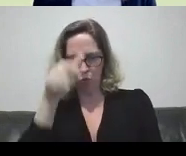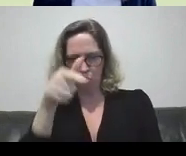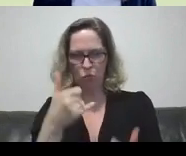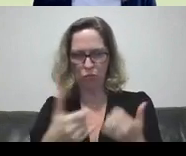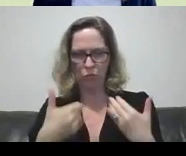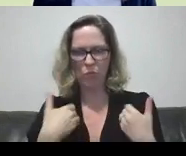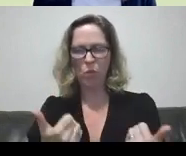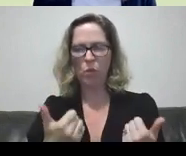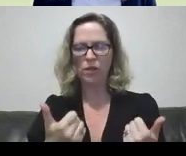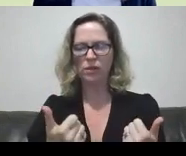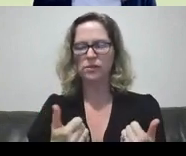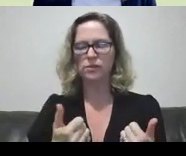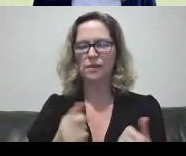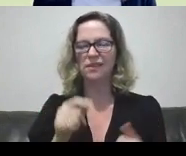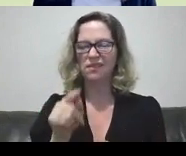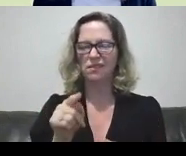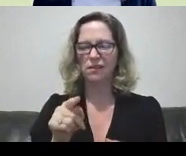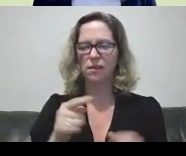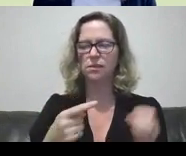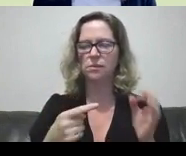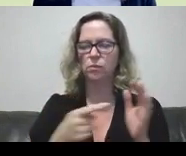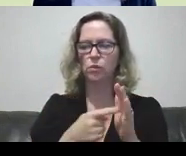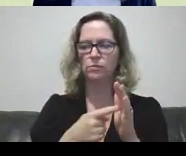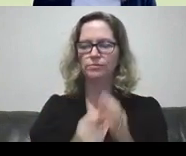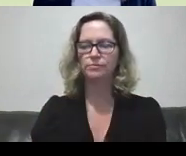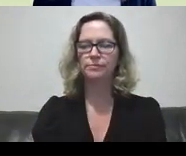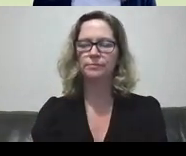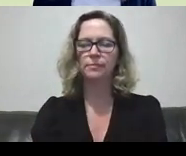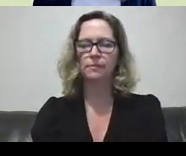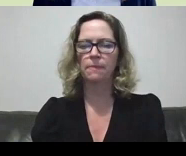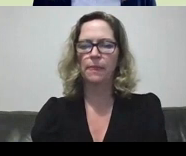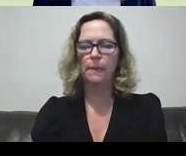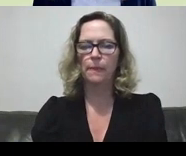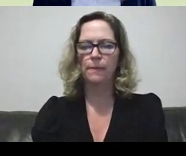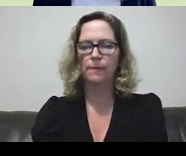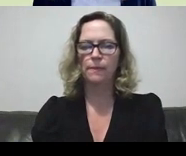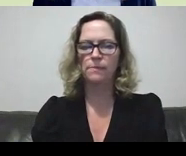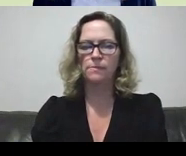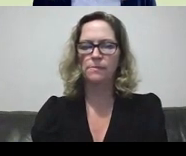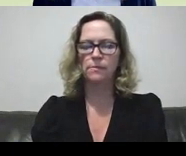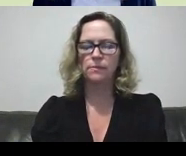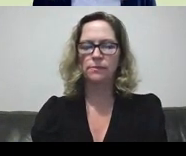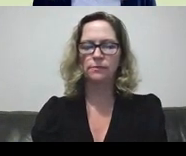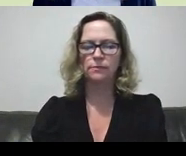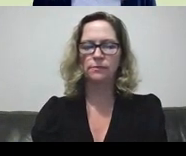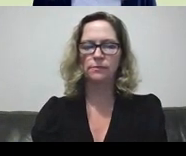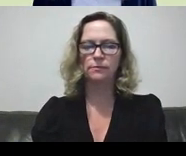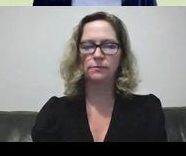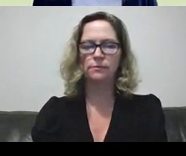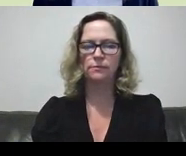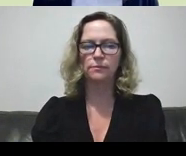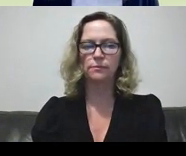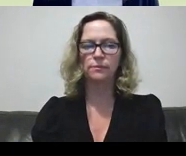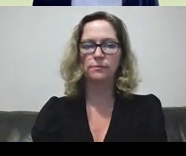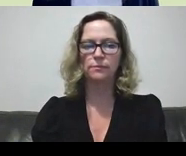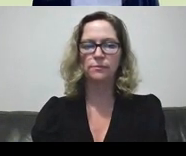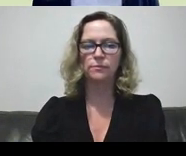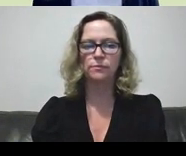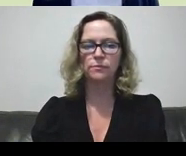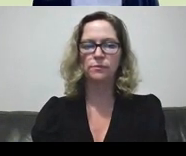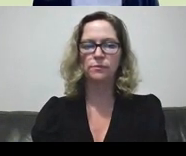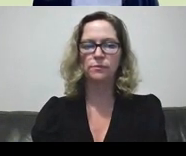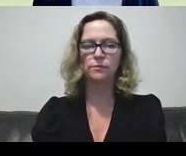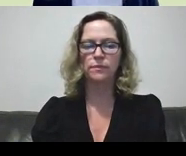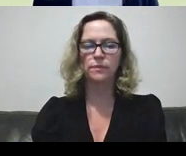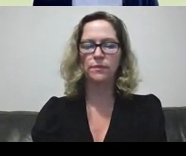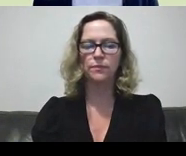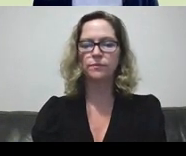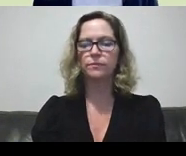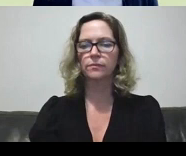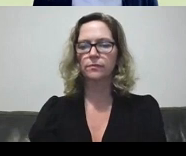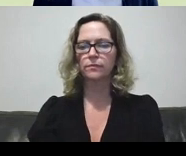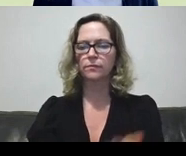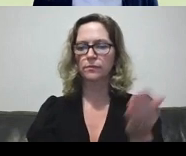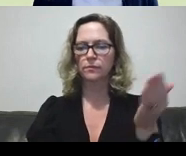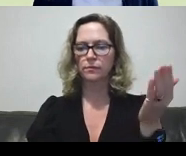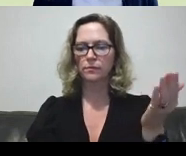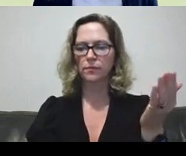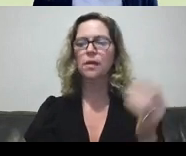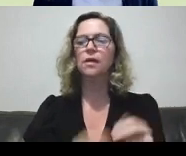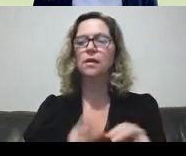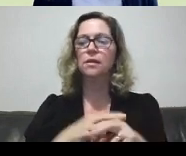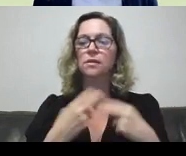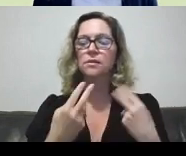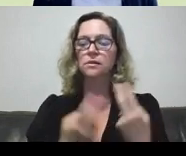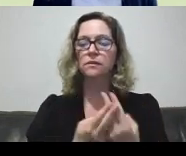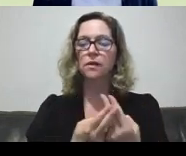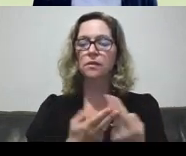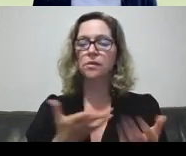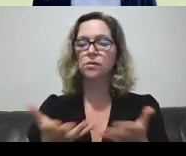important. This is our Family Advocacy and service agreement guide and this is